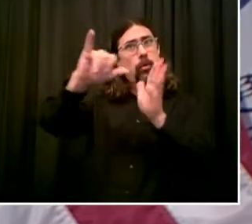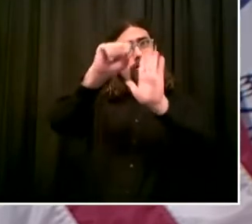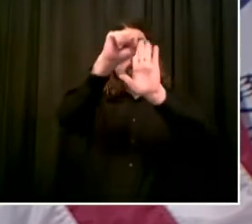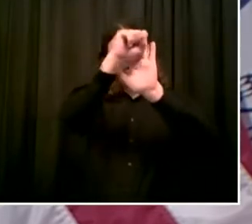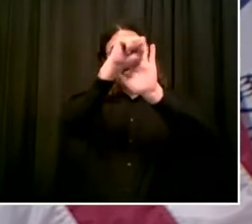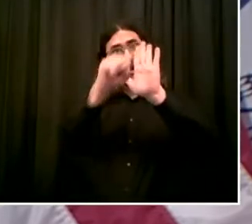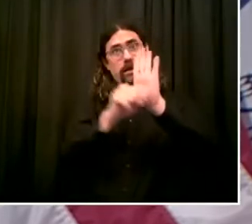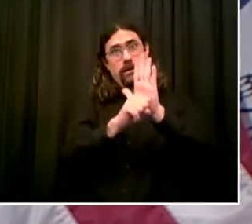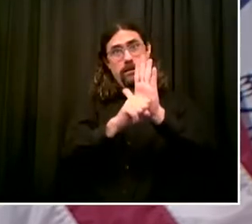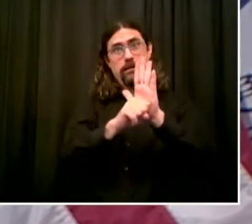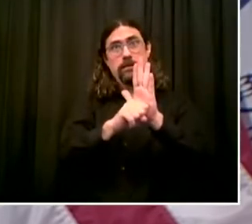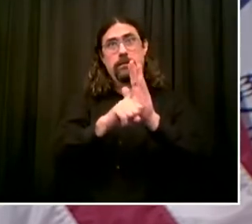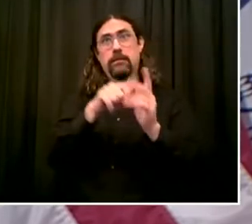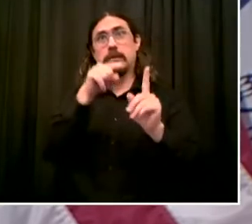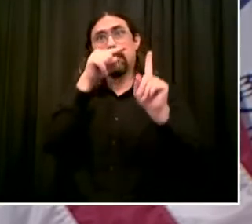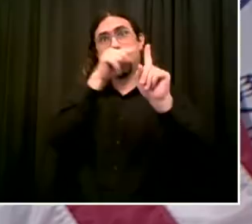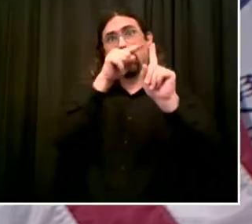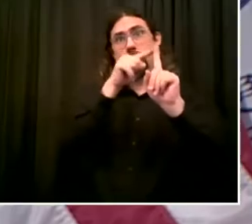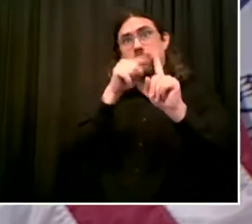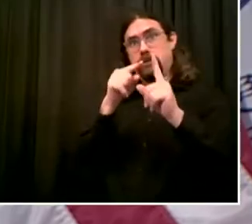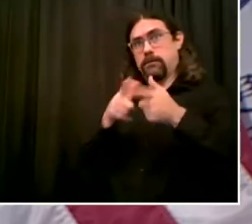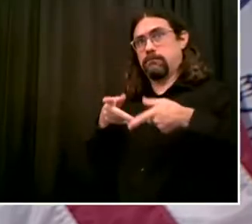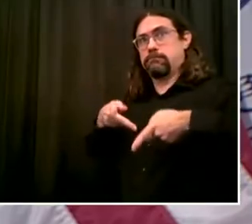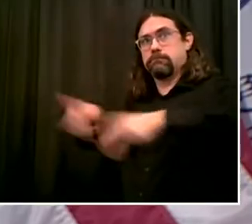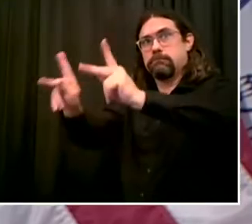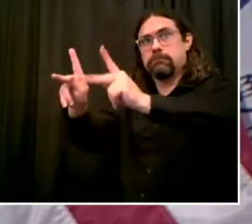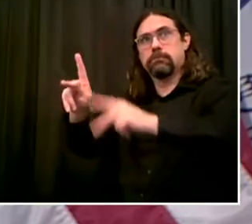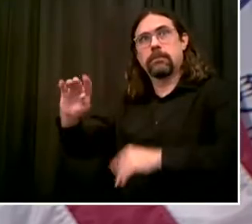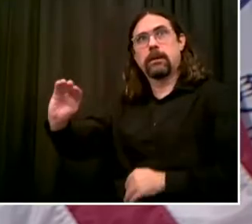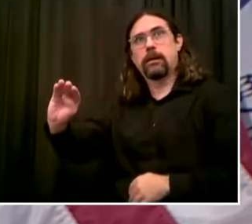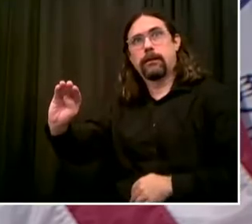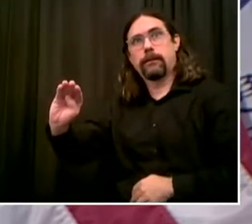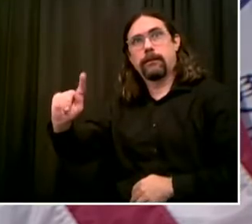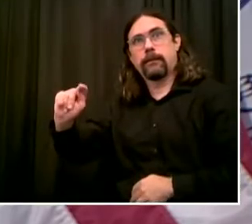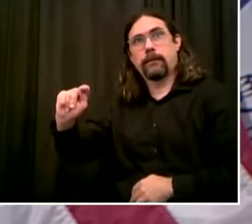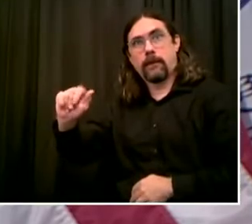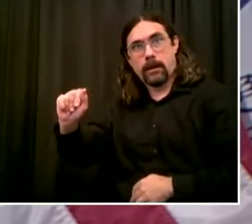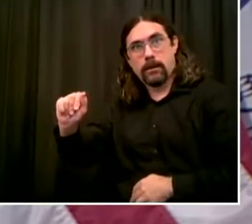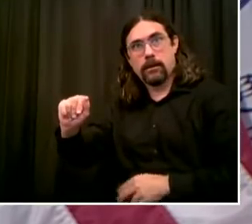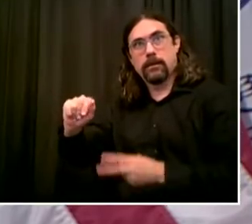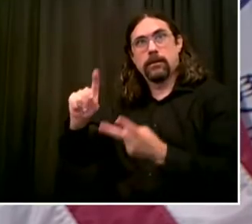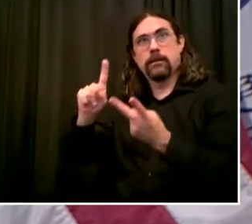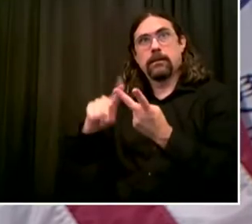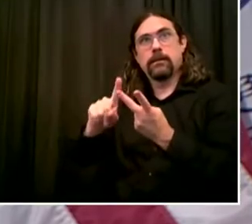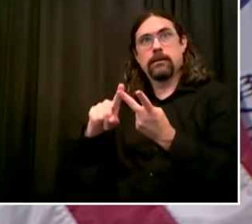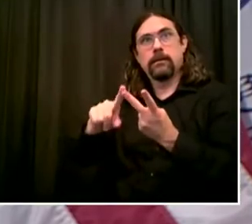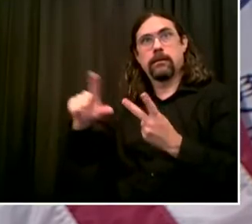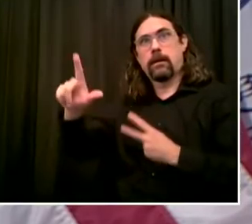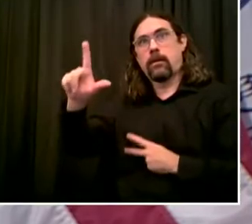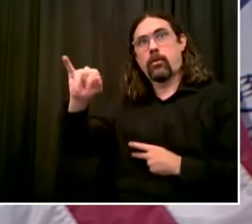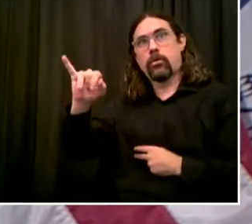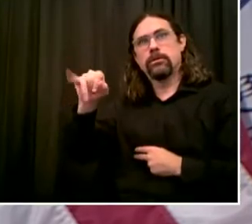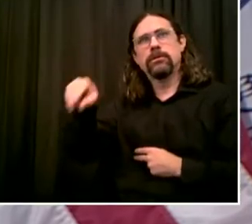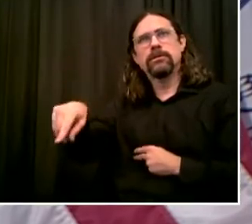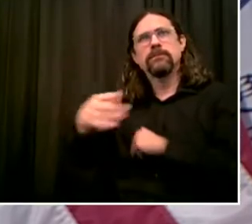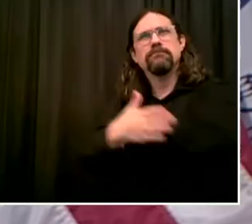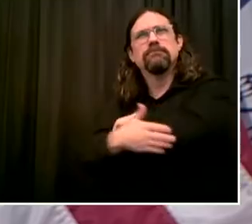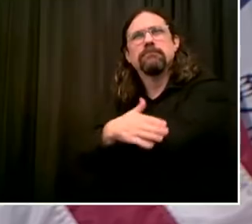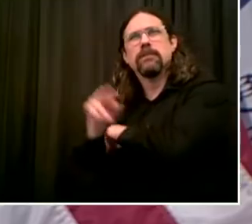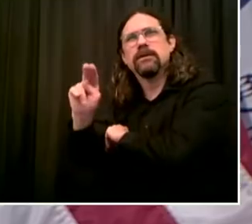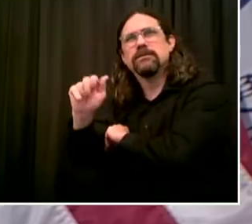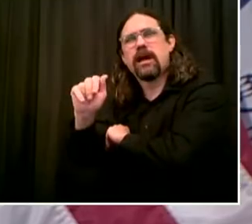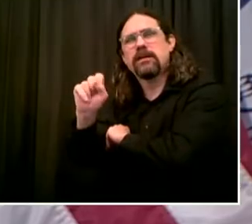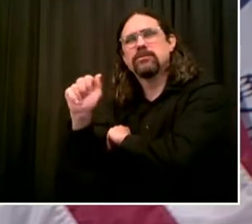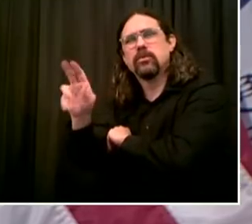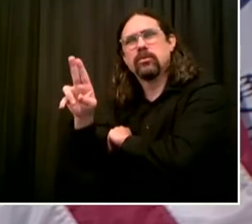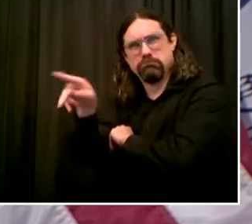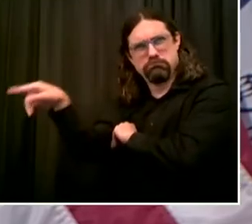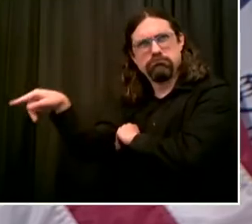COSTS TO CO-THE MTA AND TO